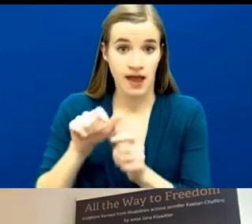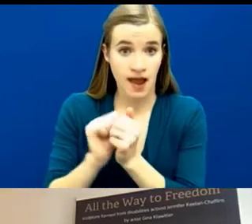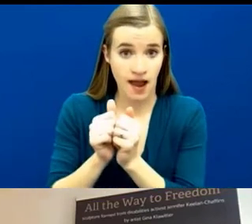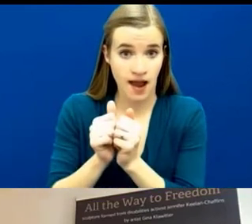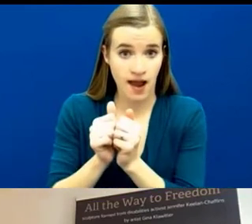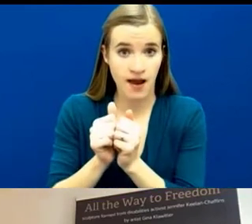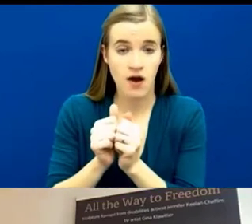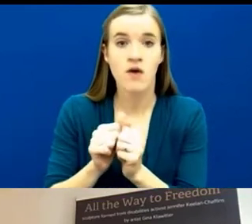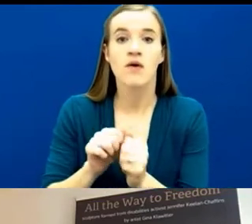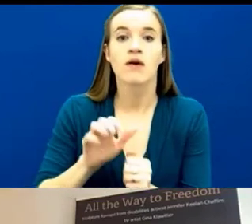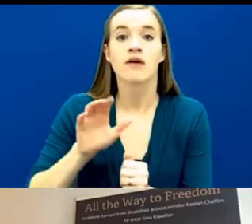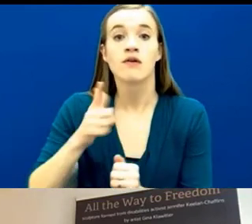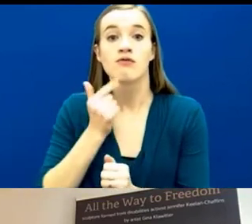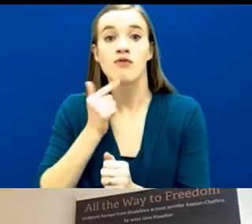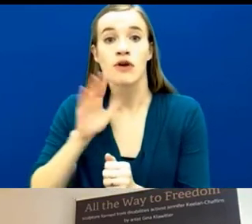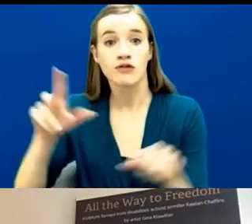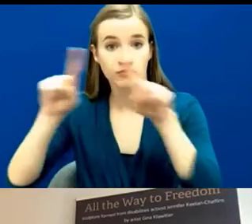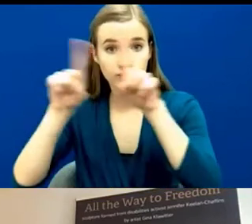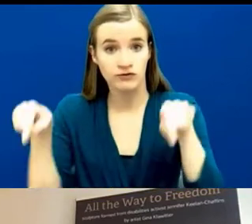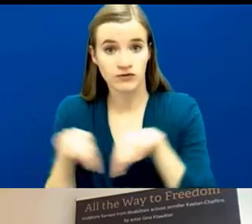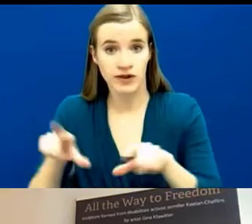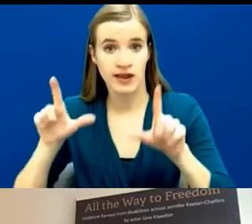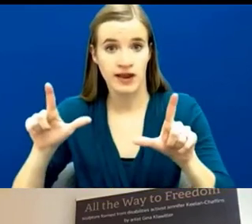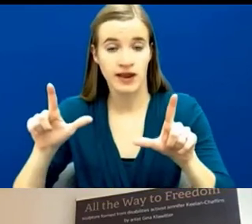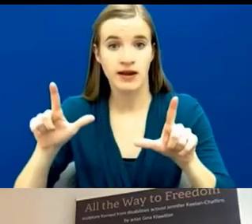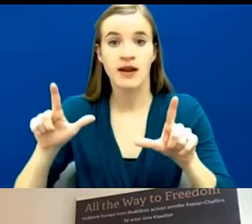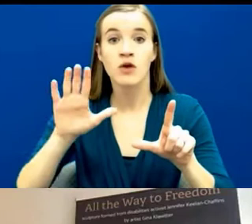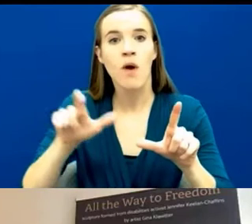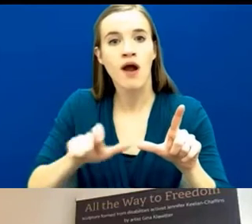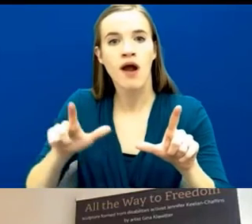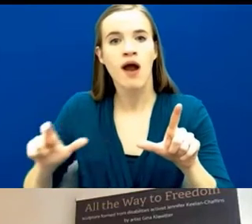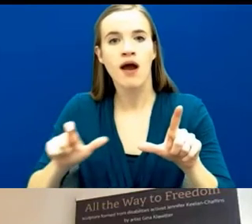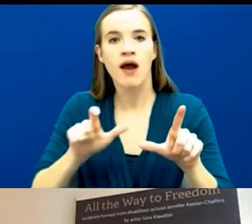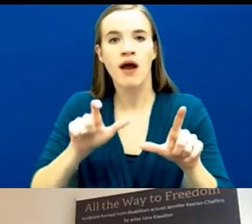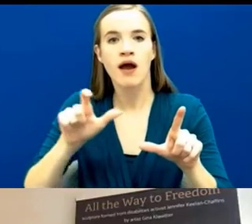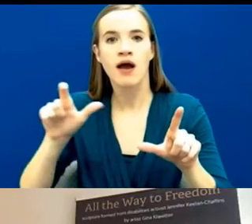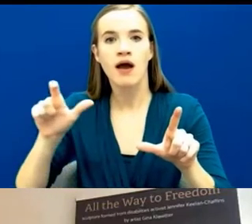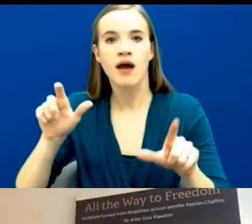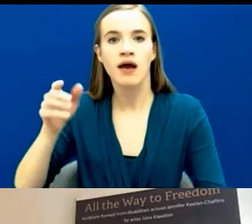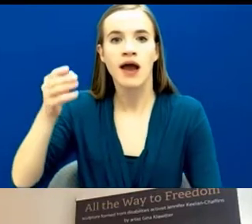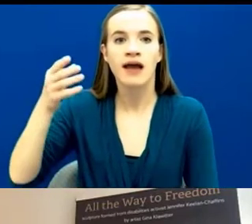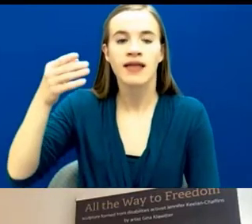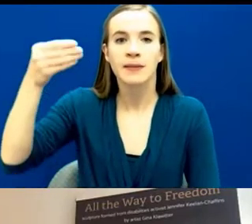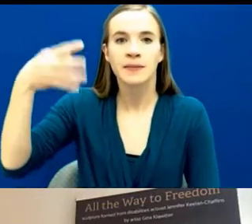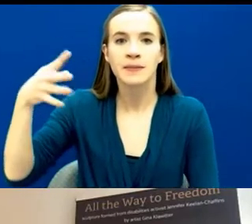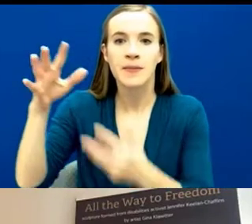hovering over her image and selecting the ellipses for a dropdown menu and